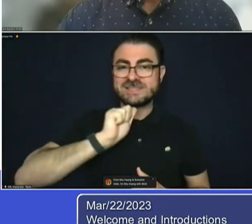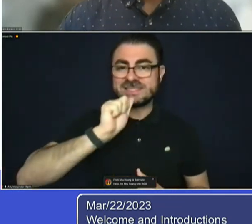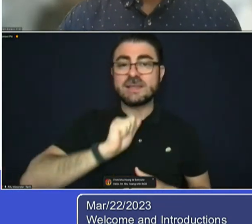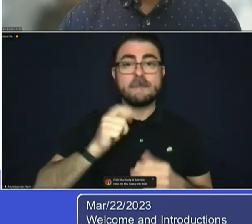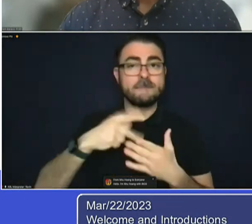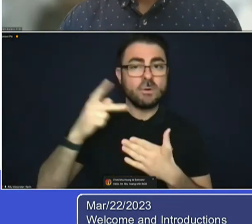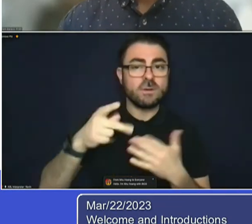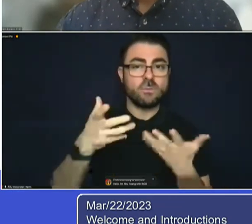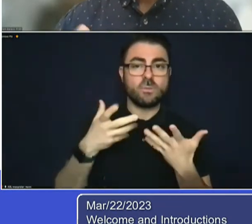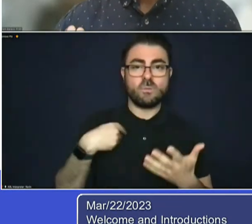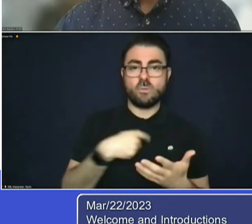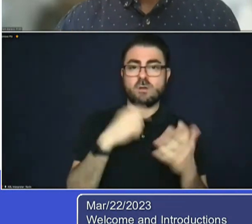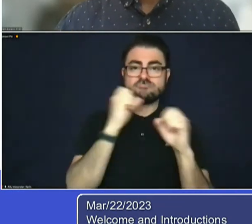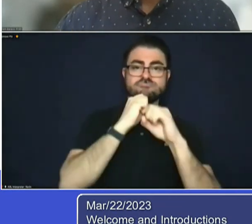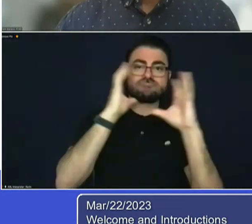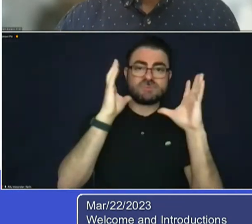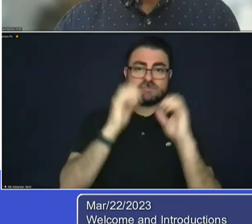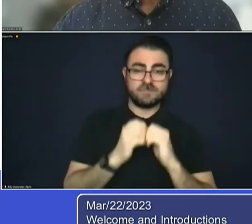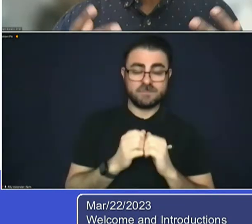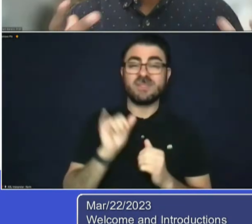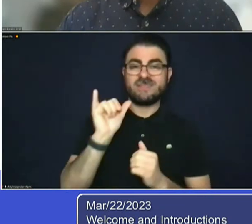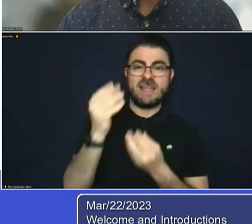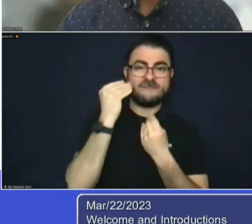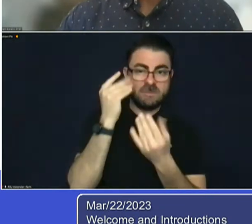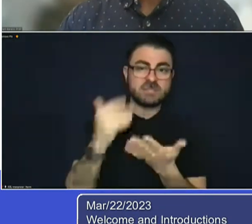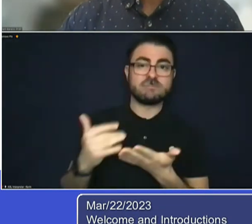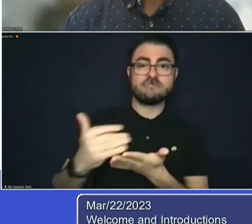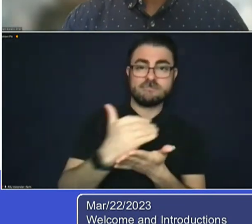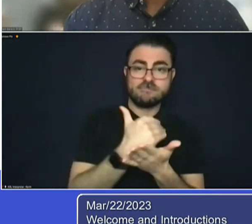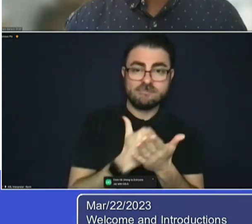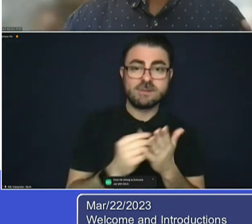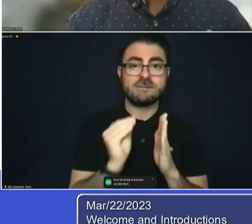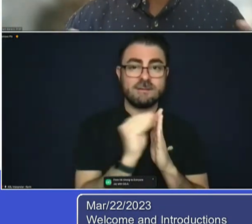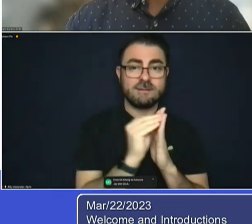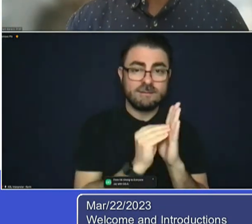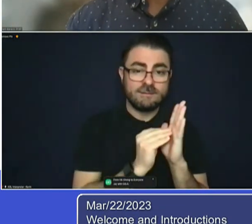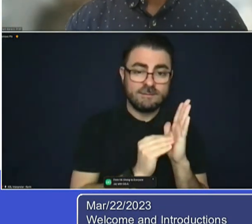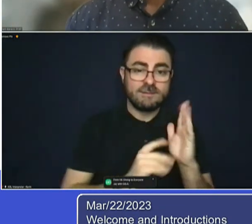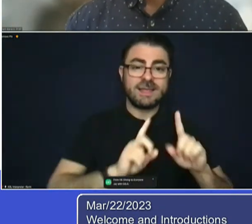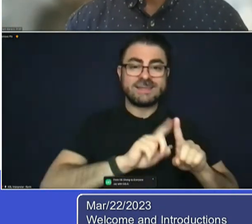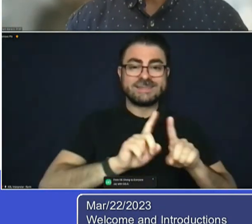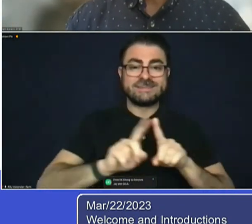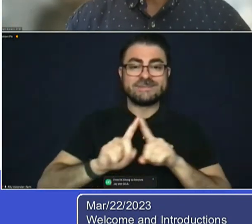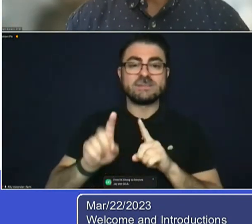WHAT IS THE CLIMATE RESILIENT PORTLAND THAT YOU WANT TO SEE.